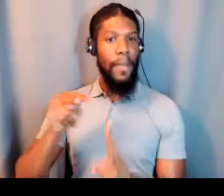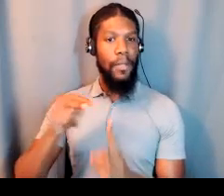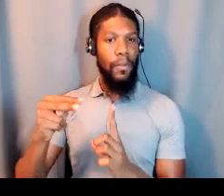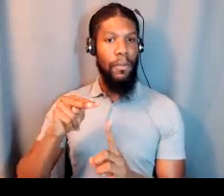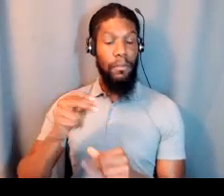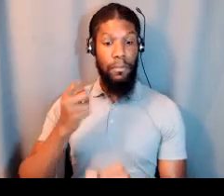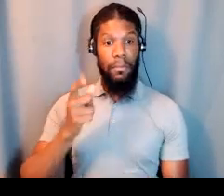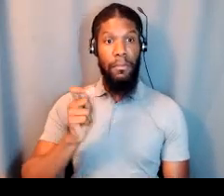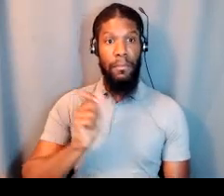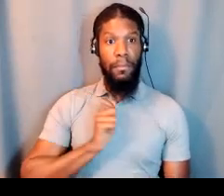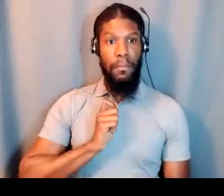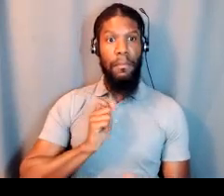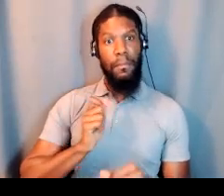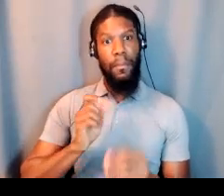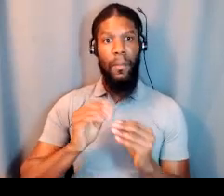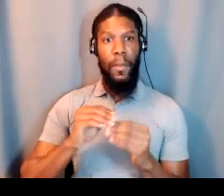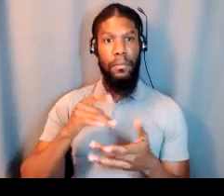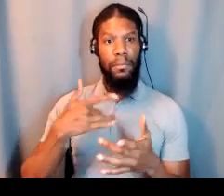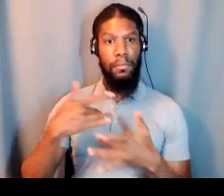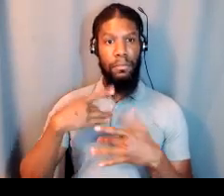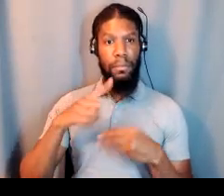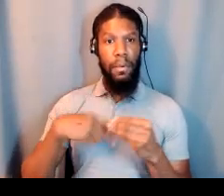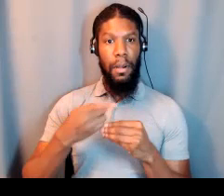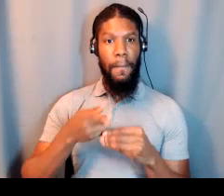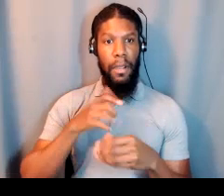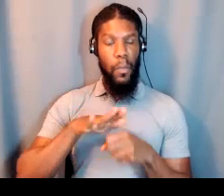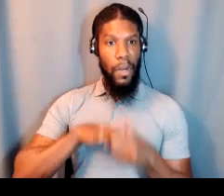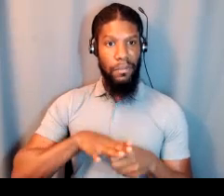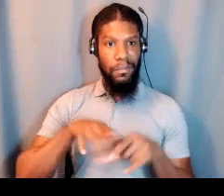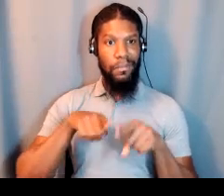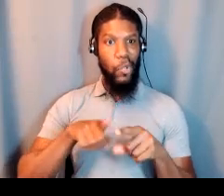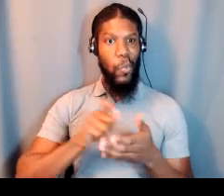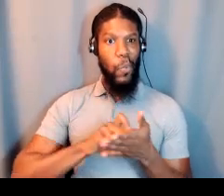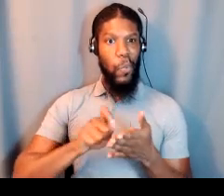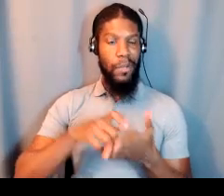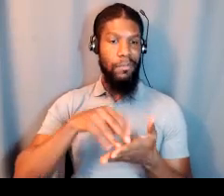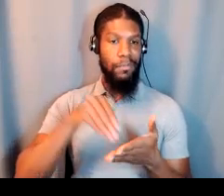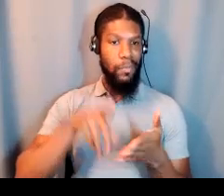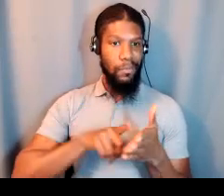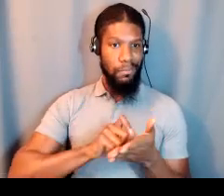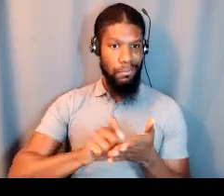linguistic oppression as it emerges in student writing, not just within the work of consultants. So my focus is also a bit different here.